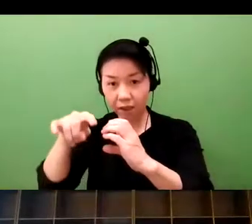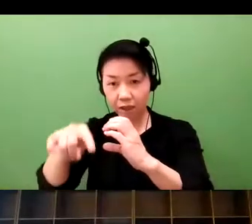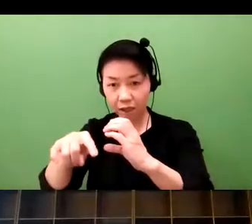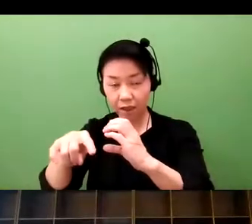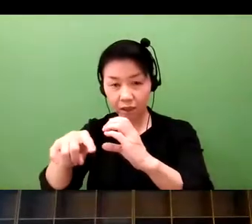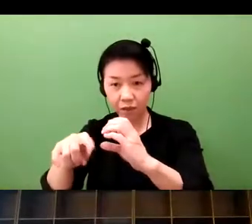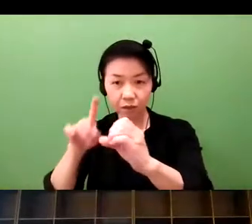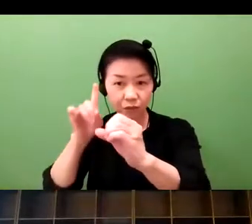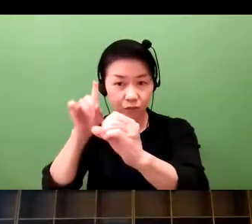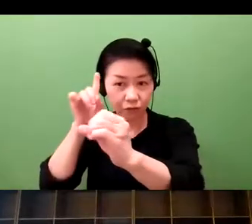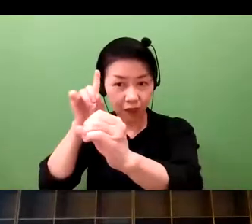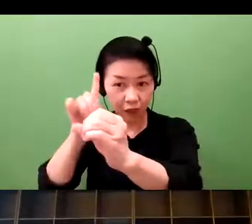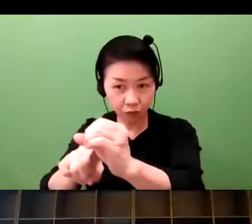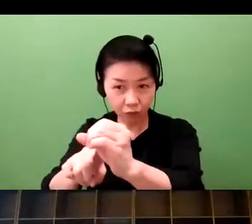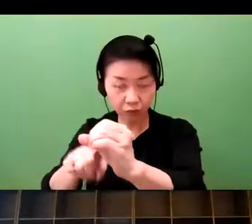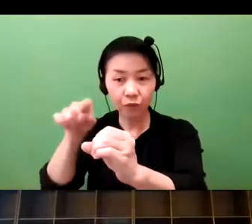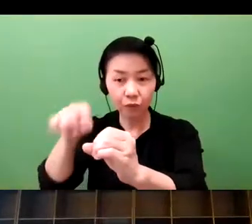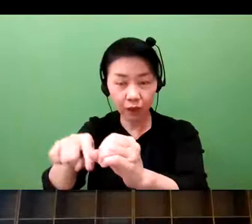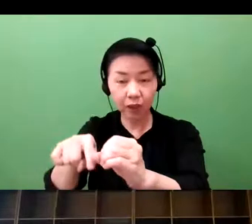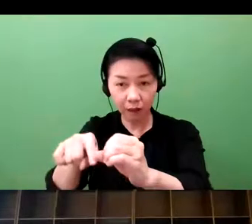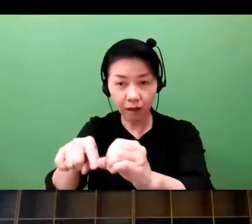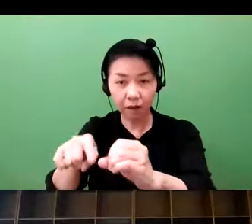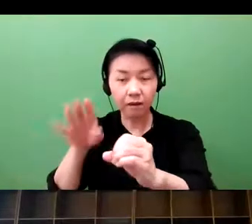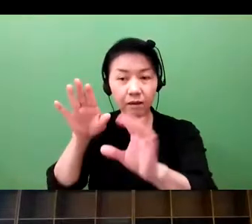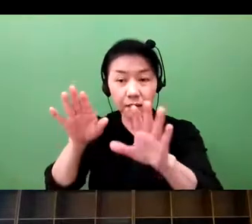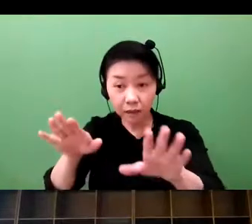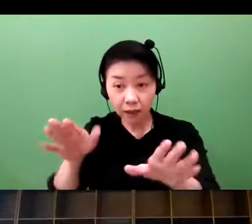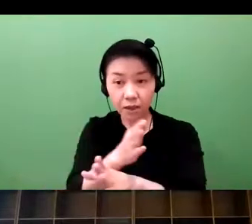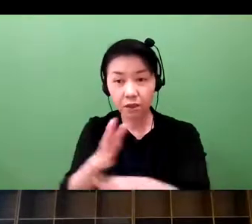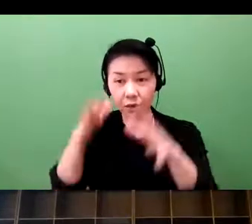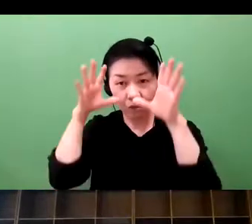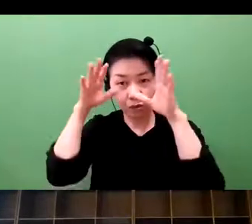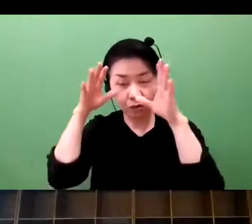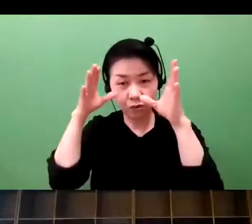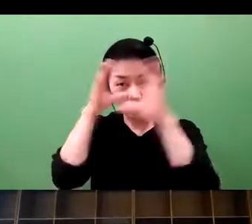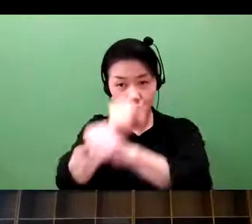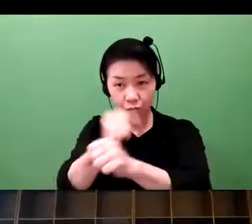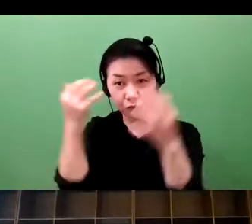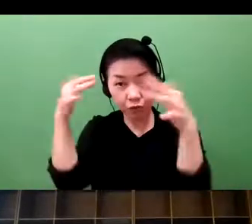And that is why they are shifting from bedside